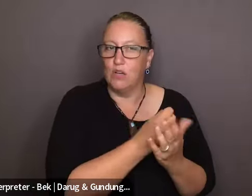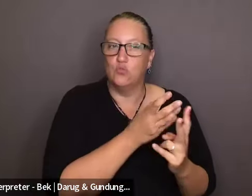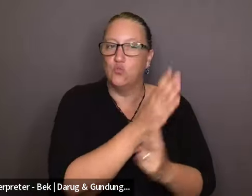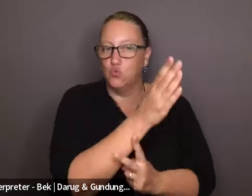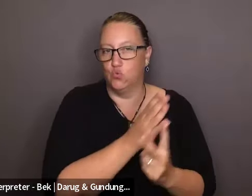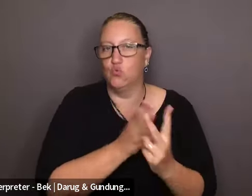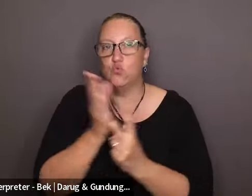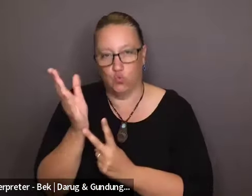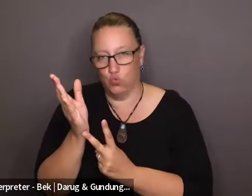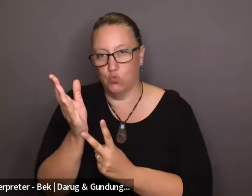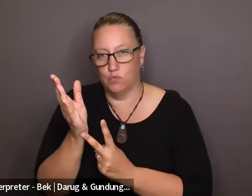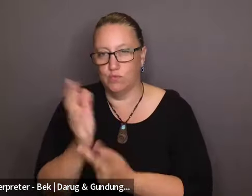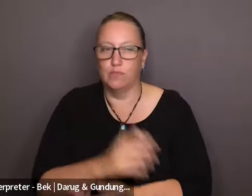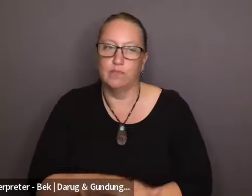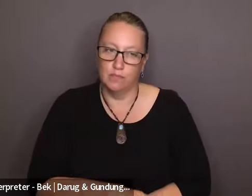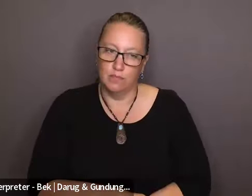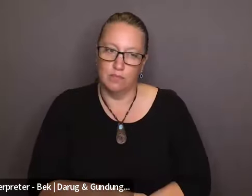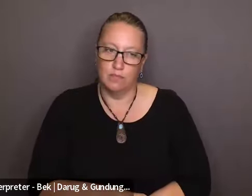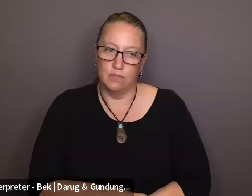research. The first theme is on the topic of safety of